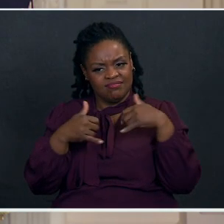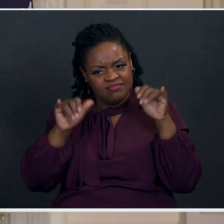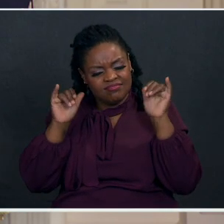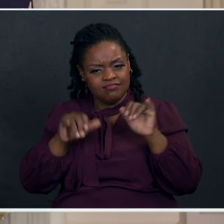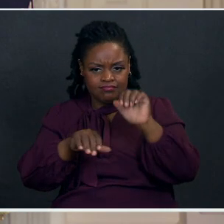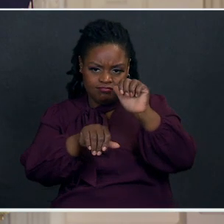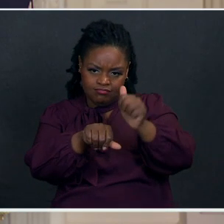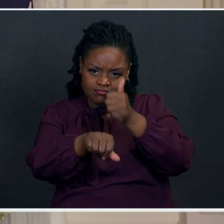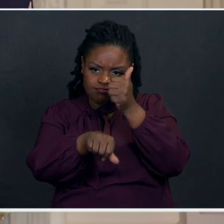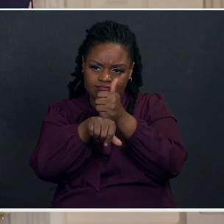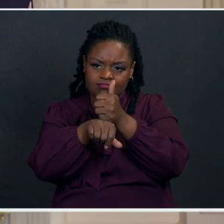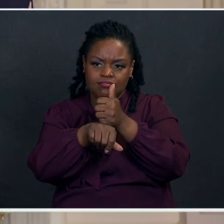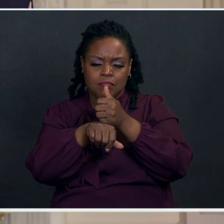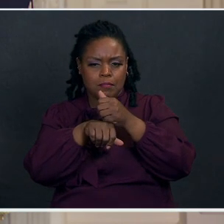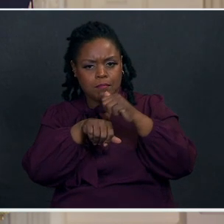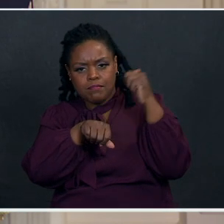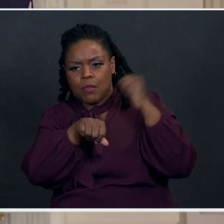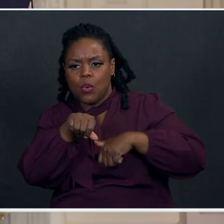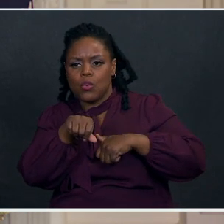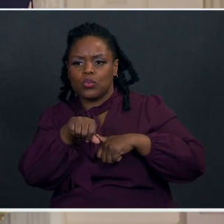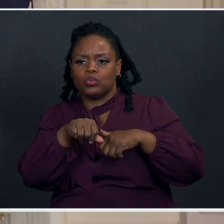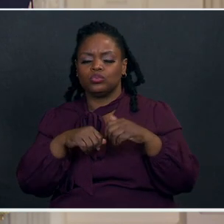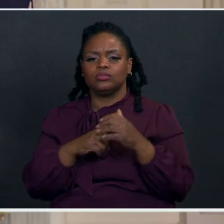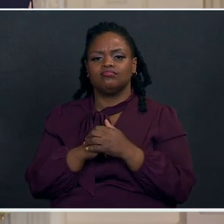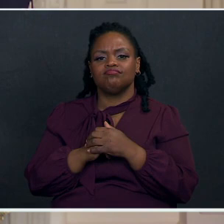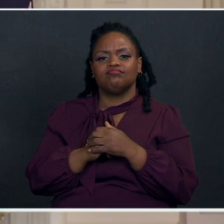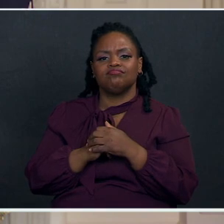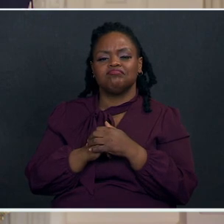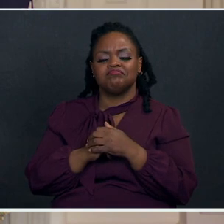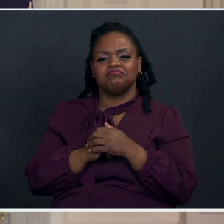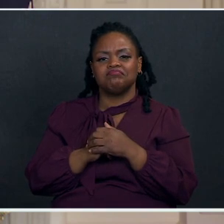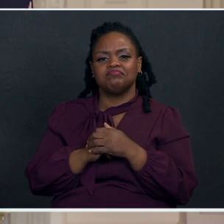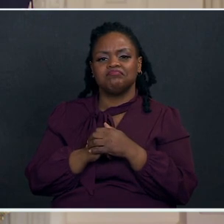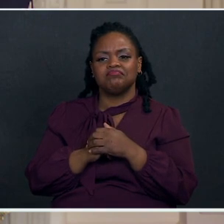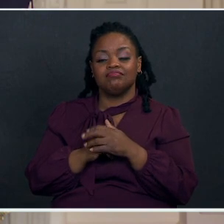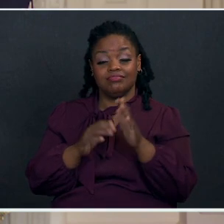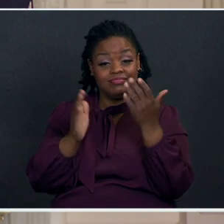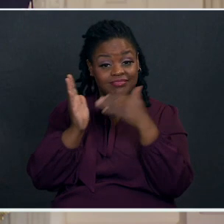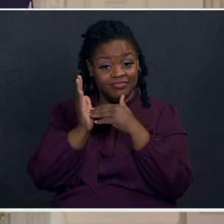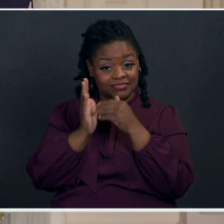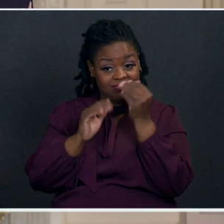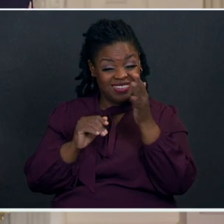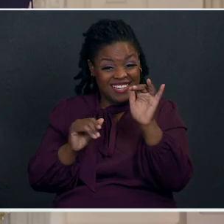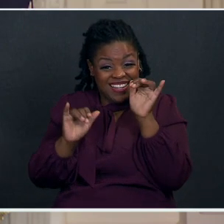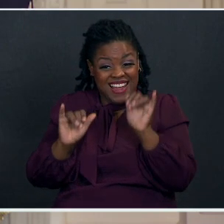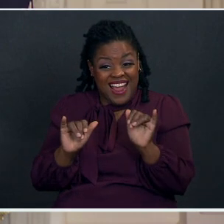That includes helping revitalize the economies of coal, oil, and gas, and power plant communities.